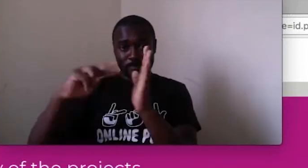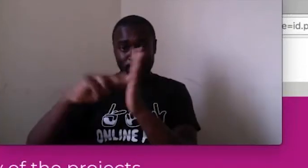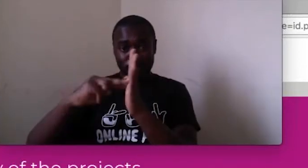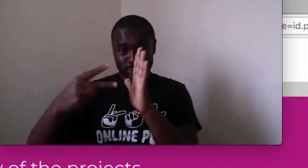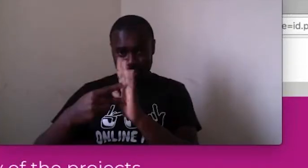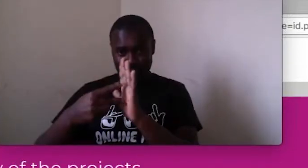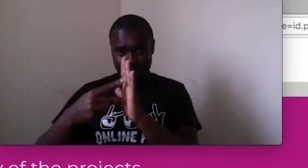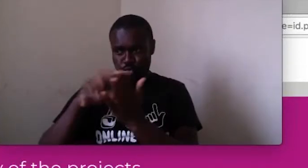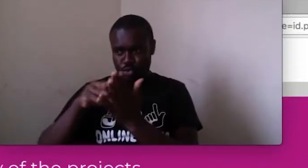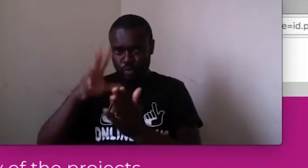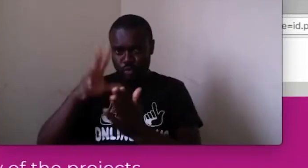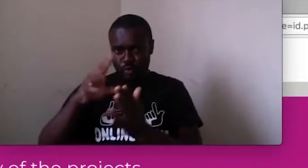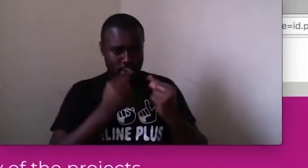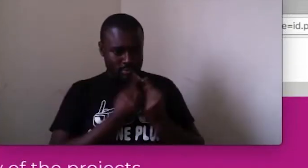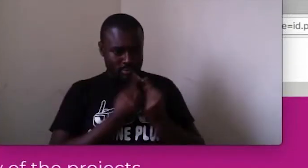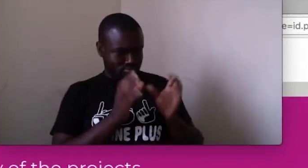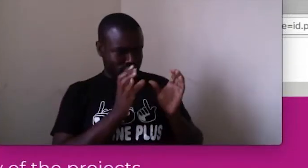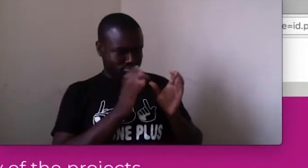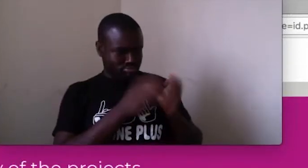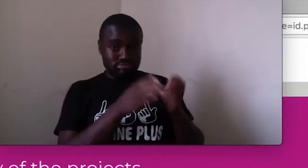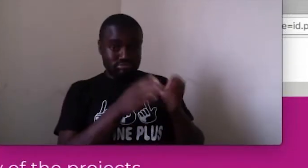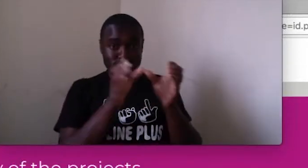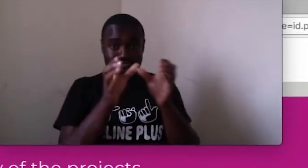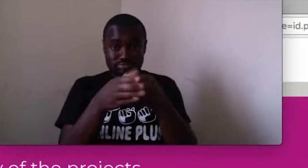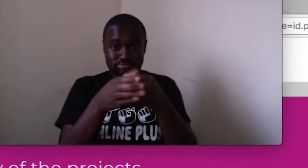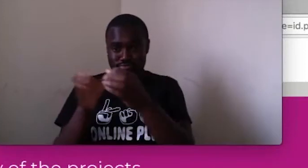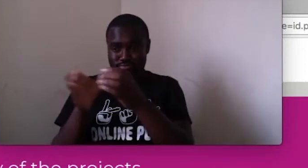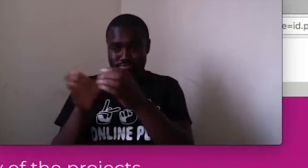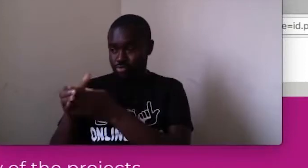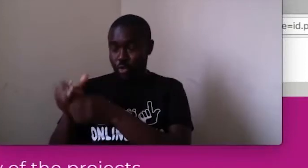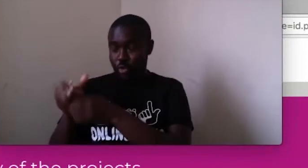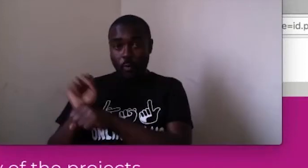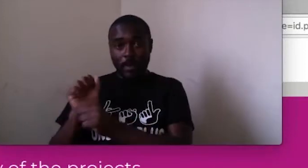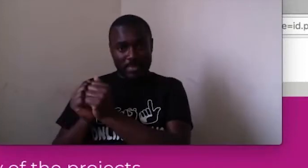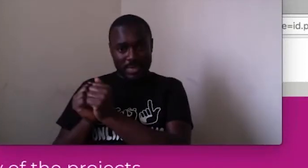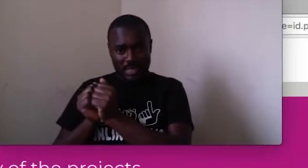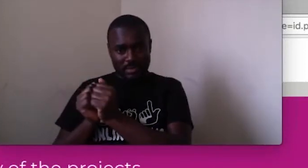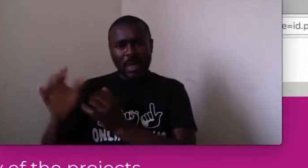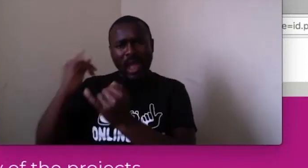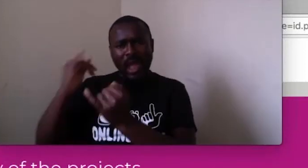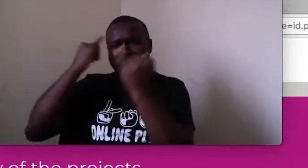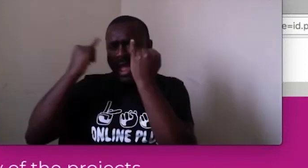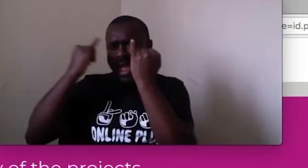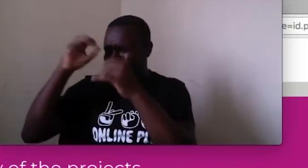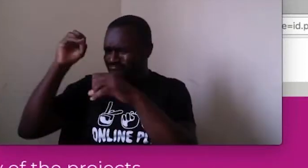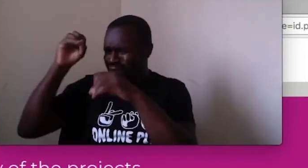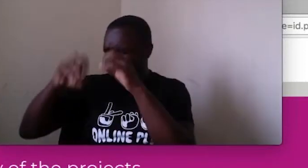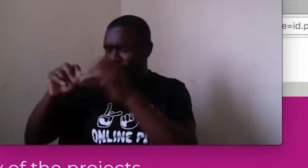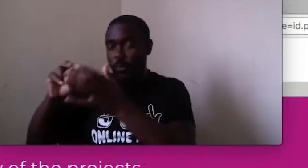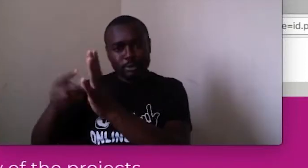and my team for the project in class we were grouped in different tes for discussion